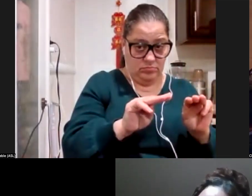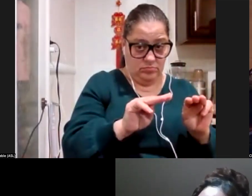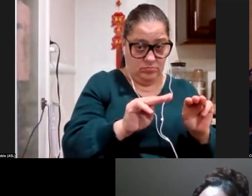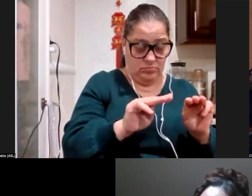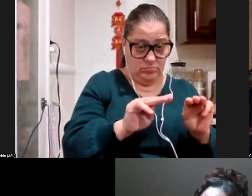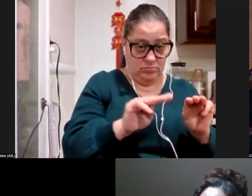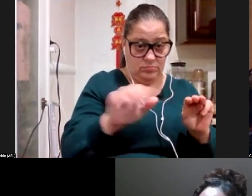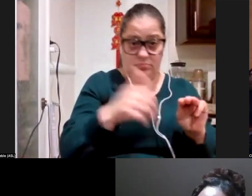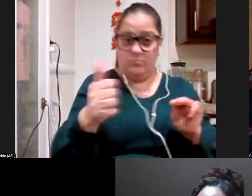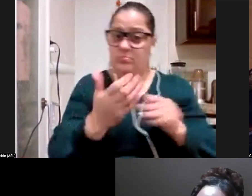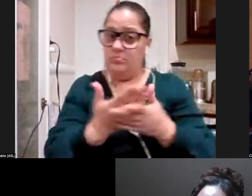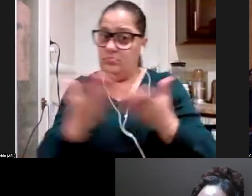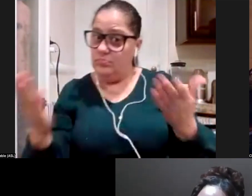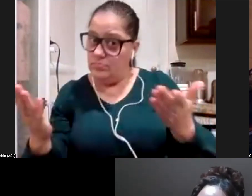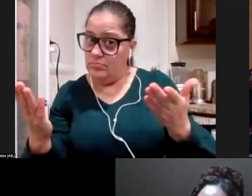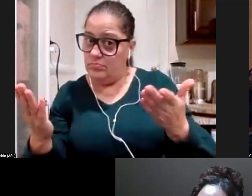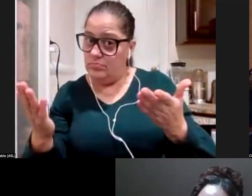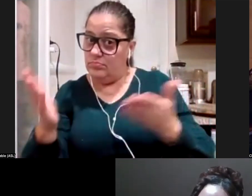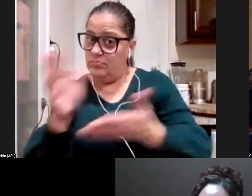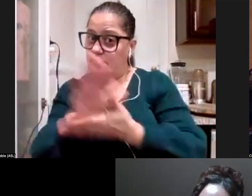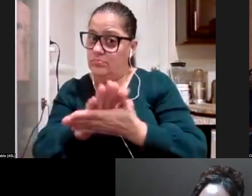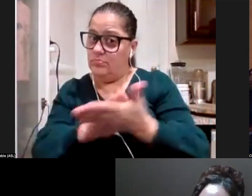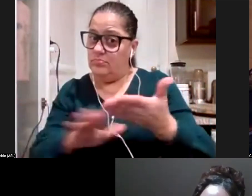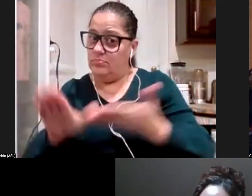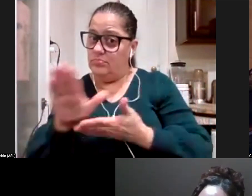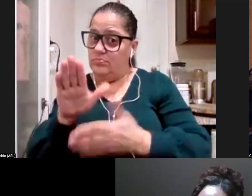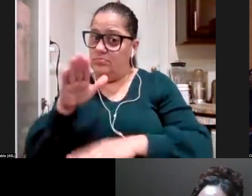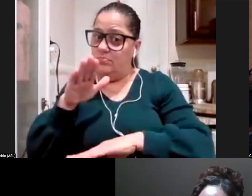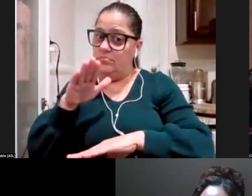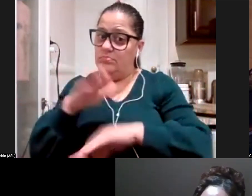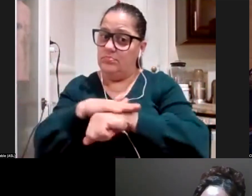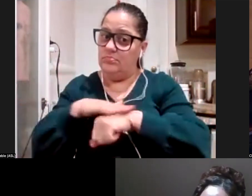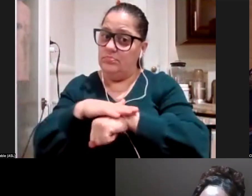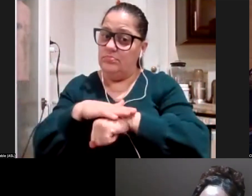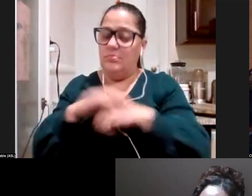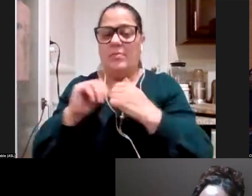are other things at the on the Willowbrook campus. So, how do you foresee someone say